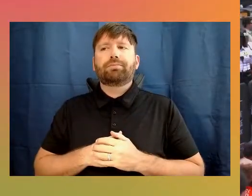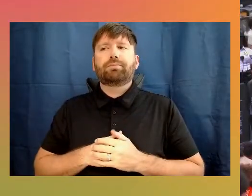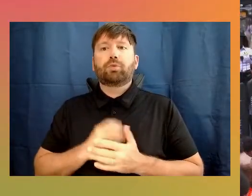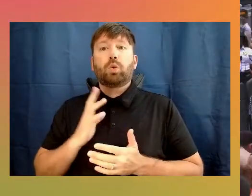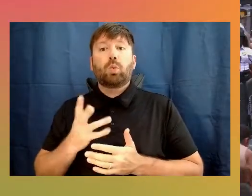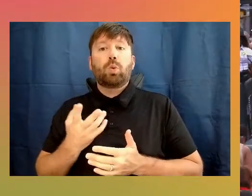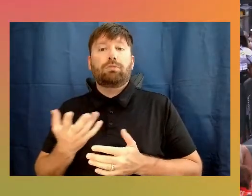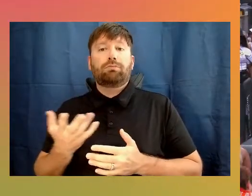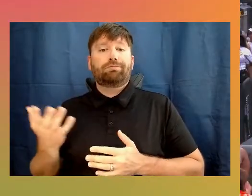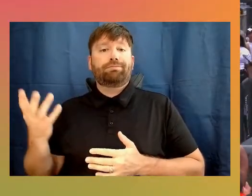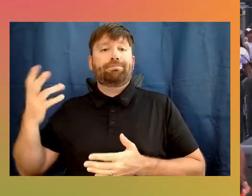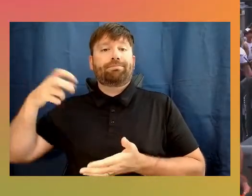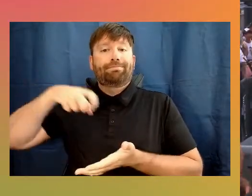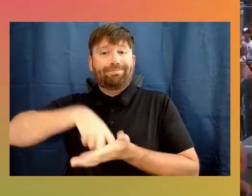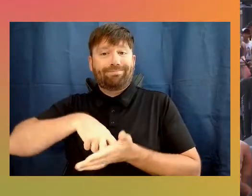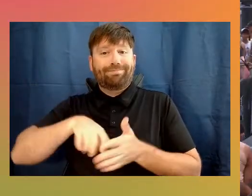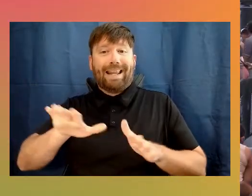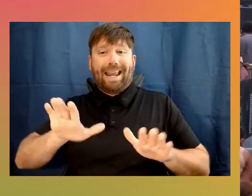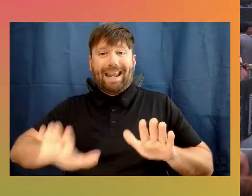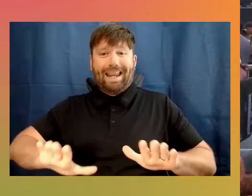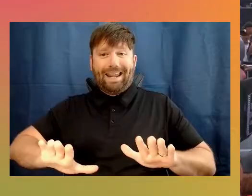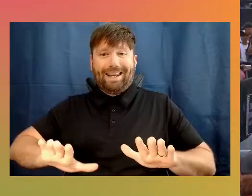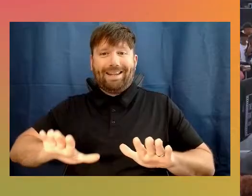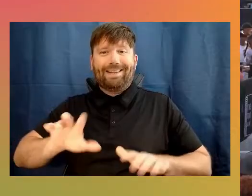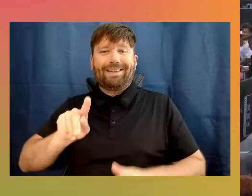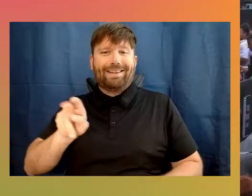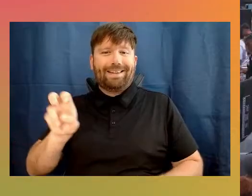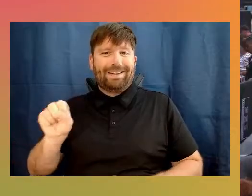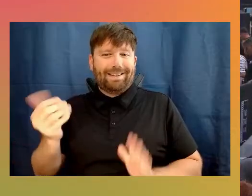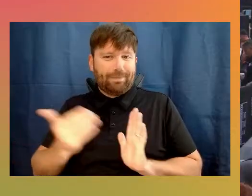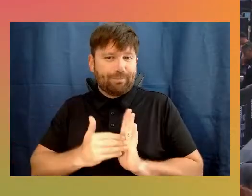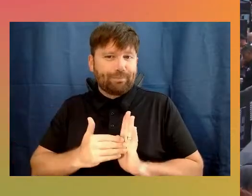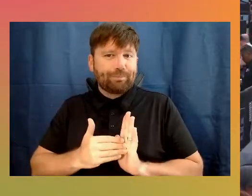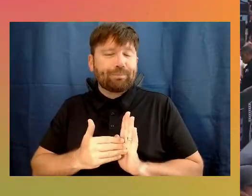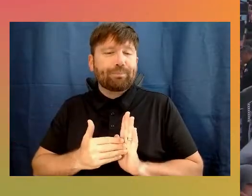BIG EXHALE OUT.